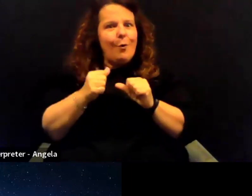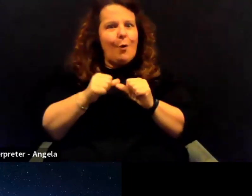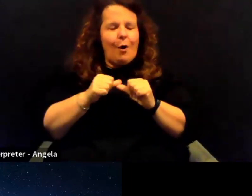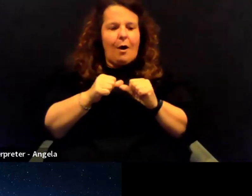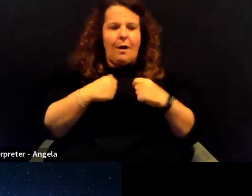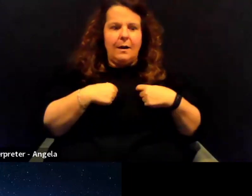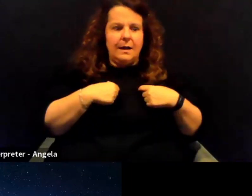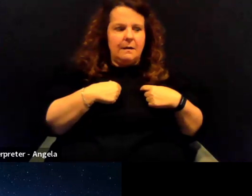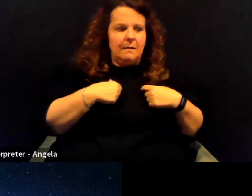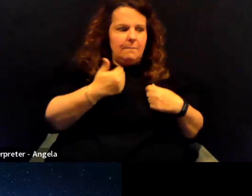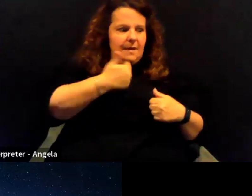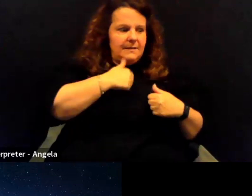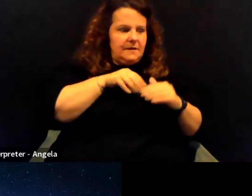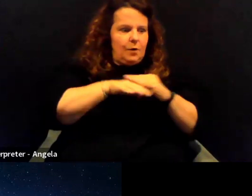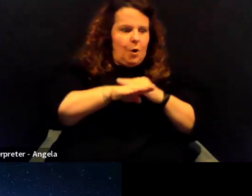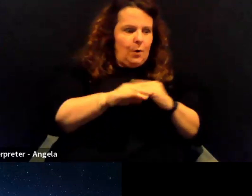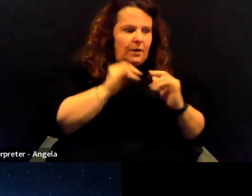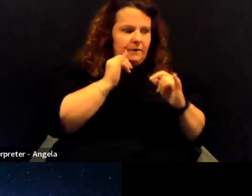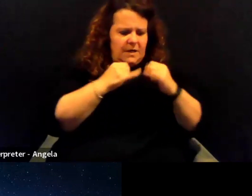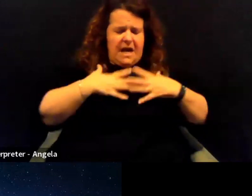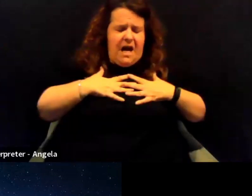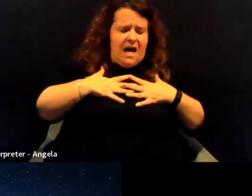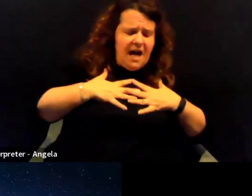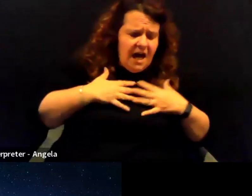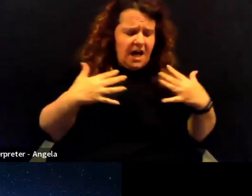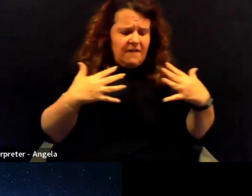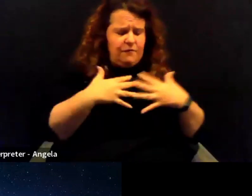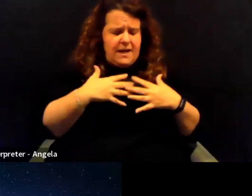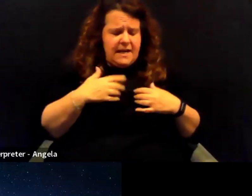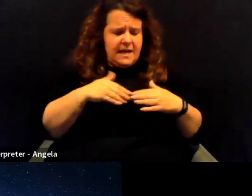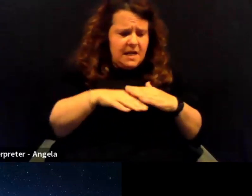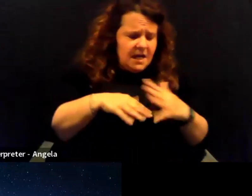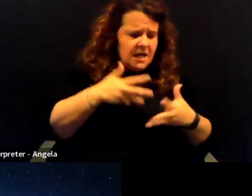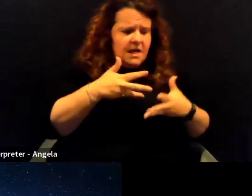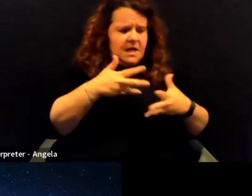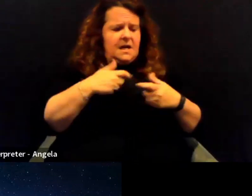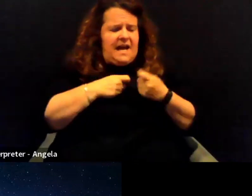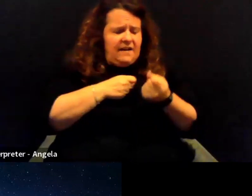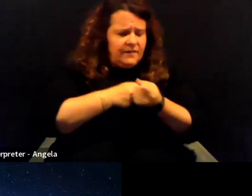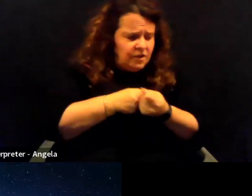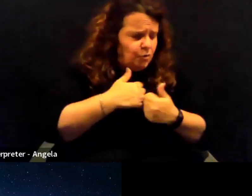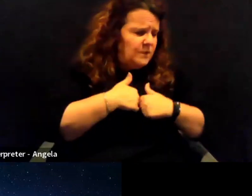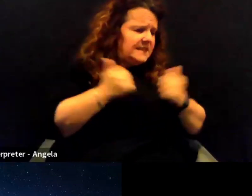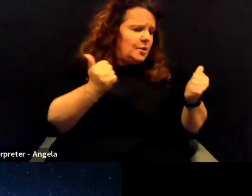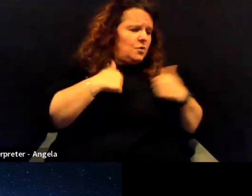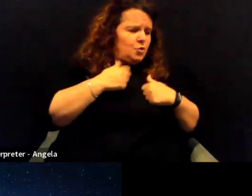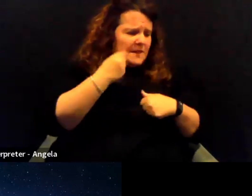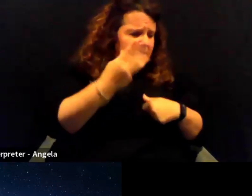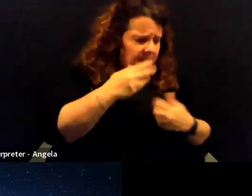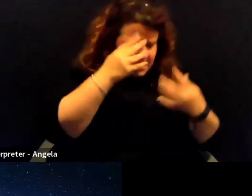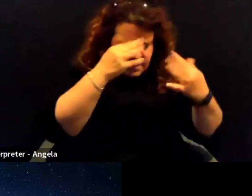own, I'm so afraid, the advocacy, do I disclose, and all of these pieces, we forget